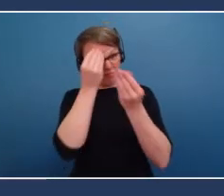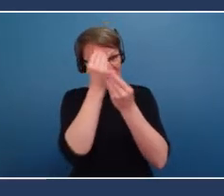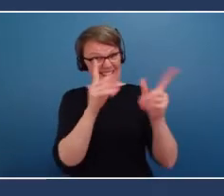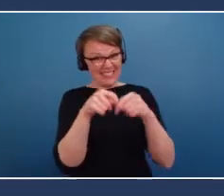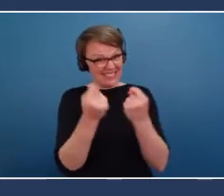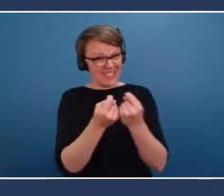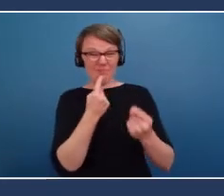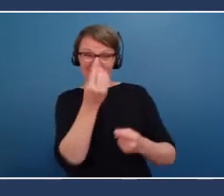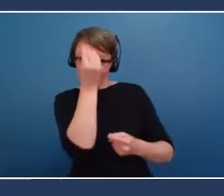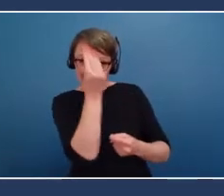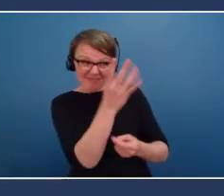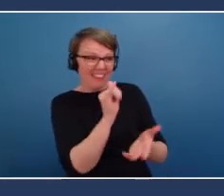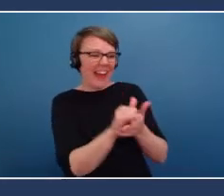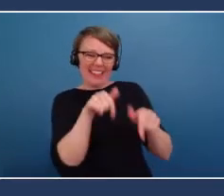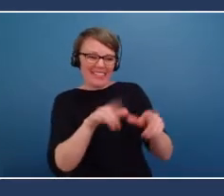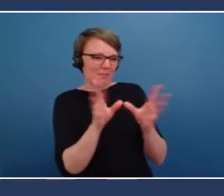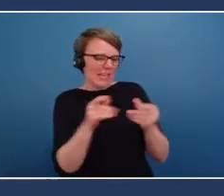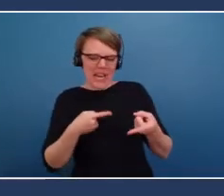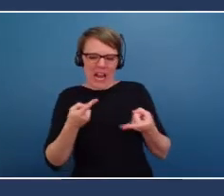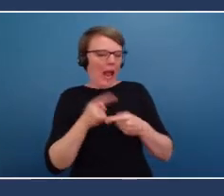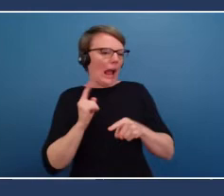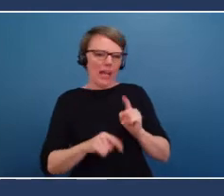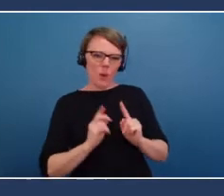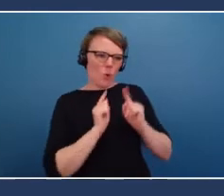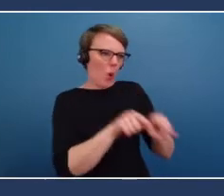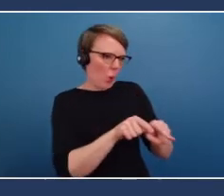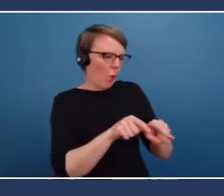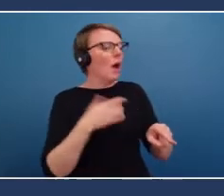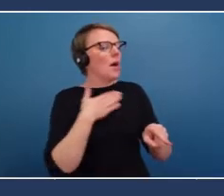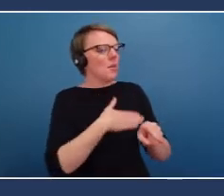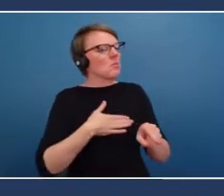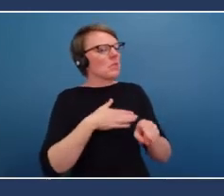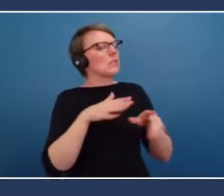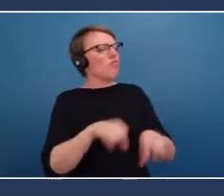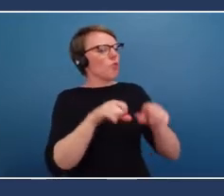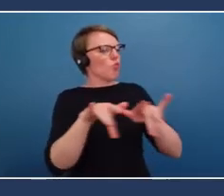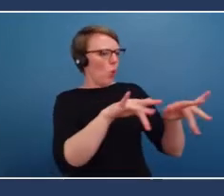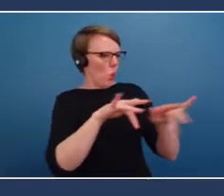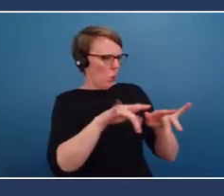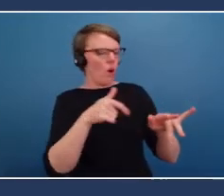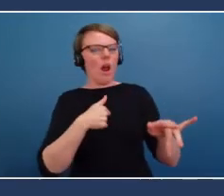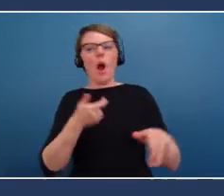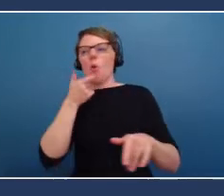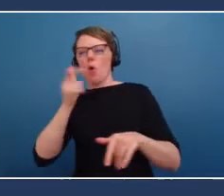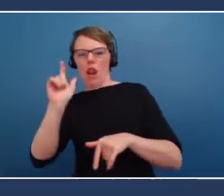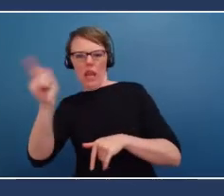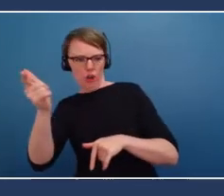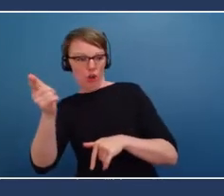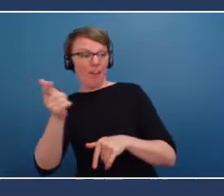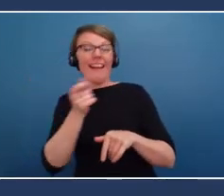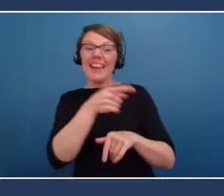I am going to catch up on the recording. Every single Teams meeting that’s recorded goes directly to Microsoft Stream, just